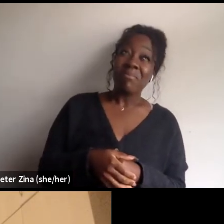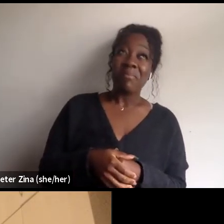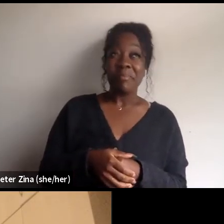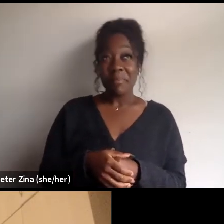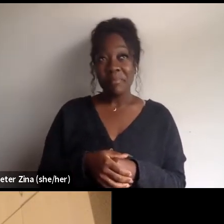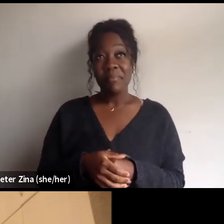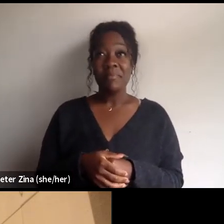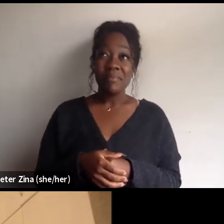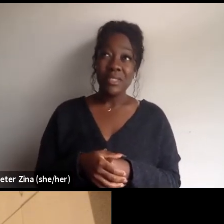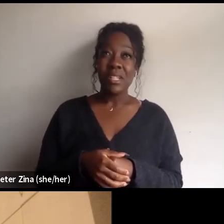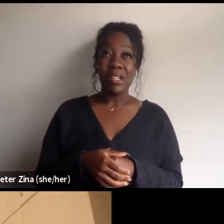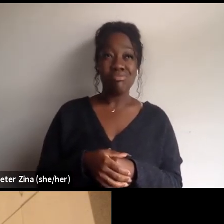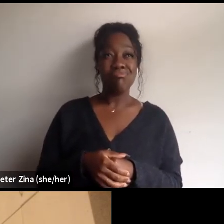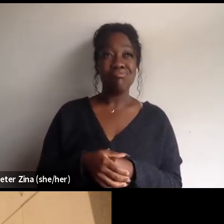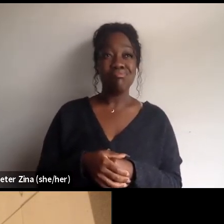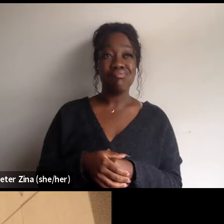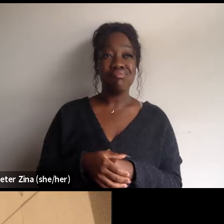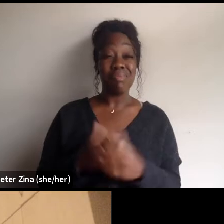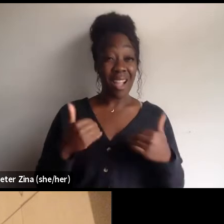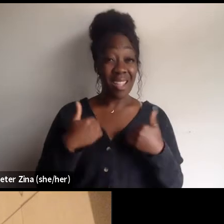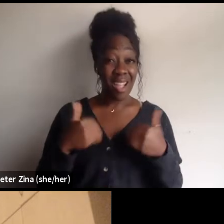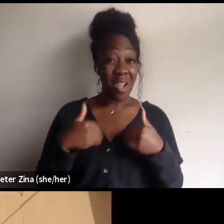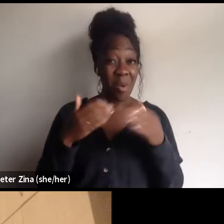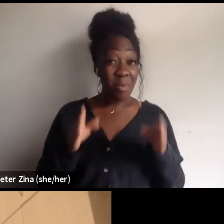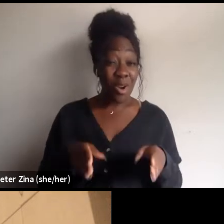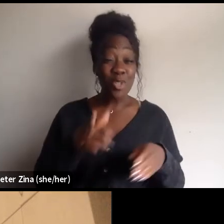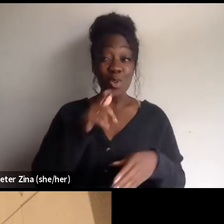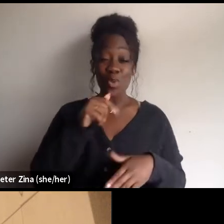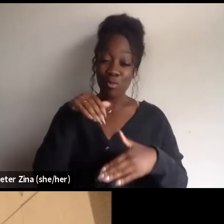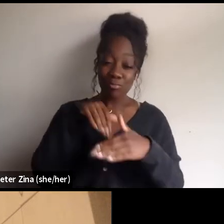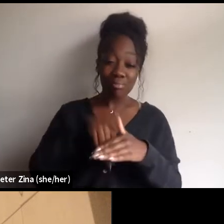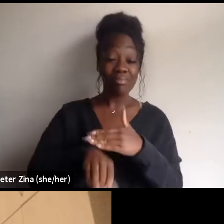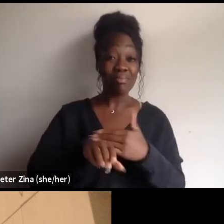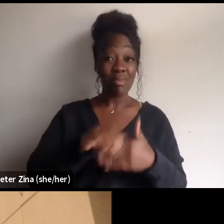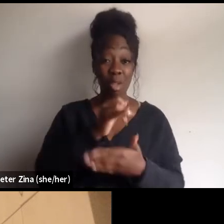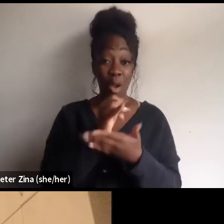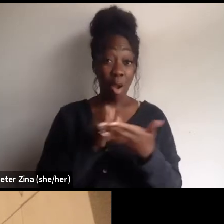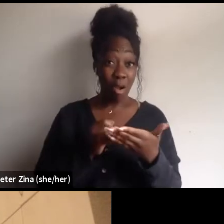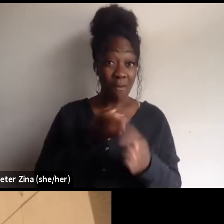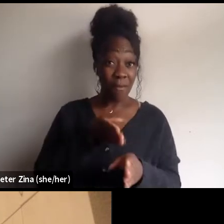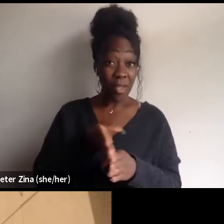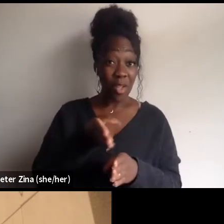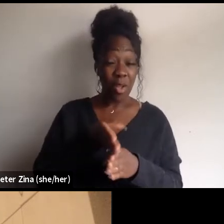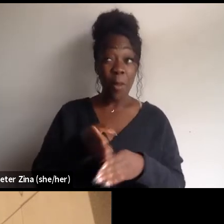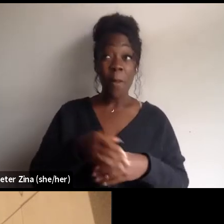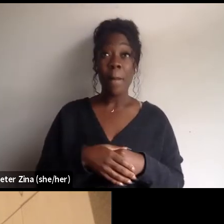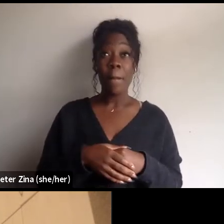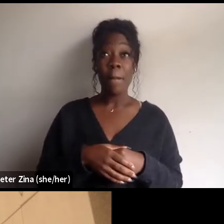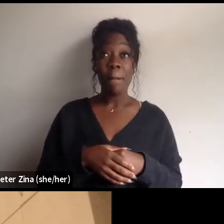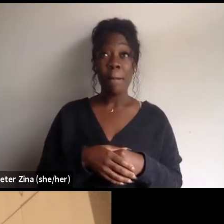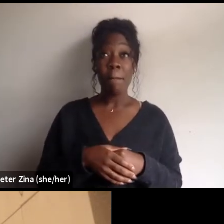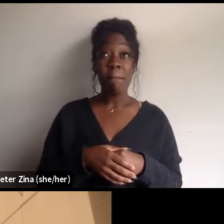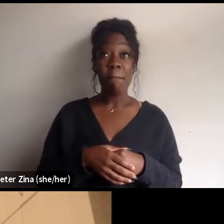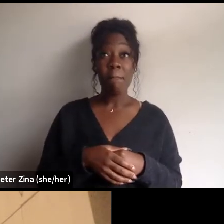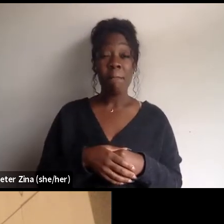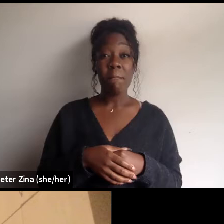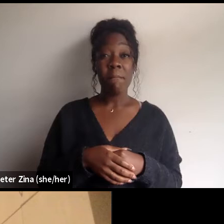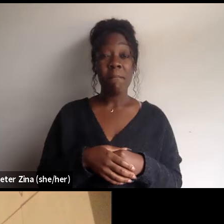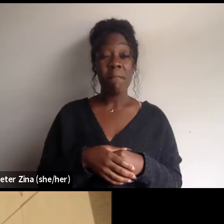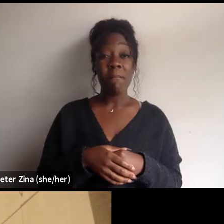gosh, a young person entering the arts. I think I would say to them to try and master some aspect of it.